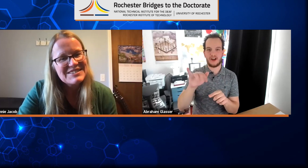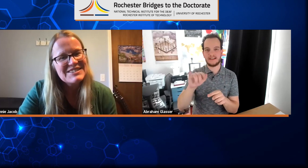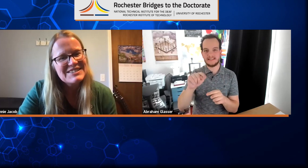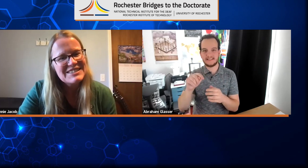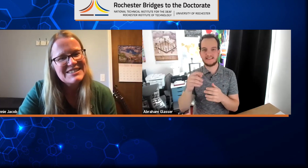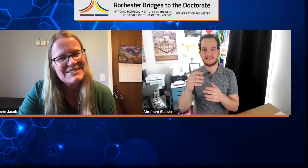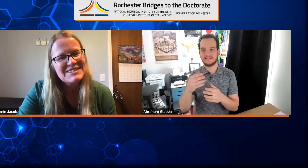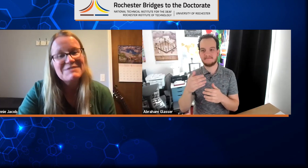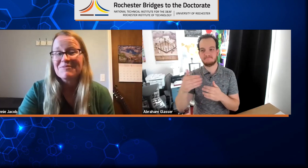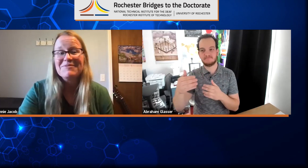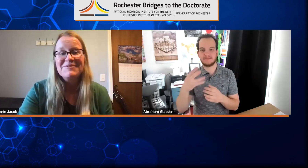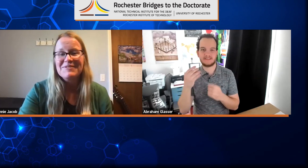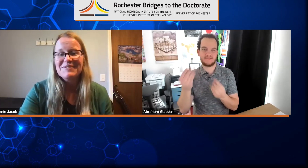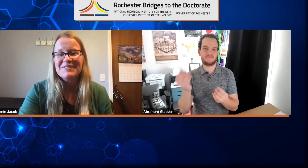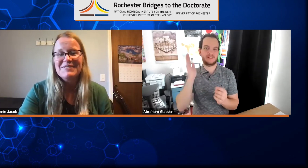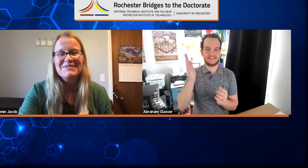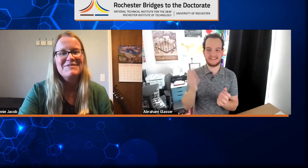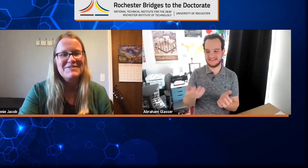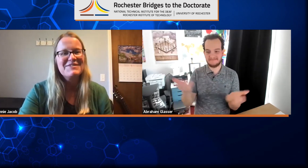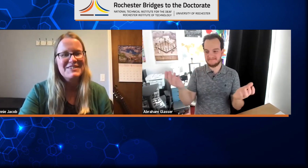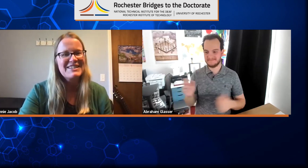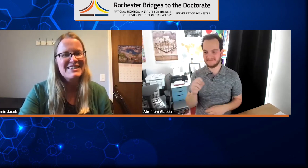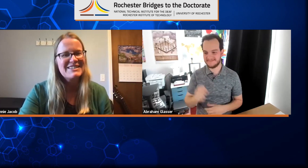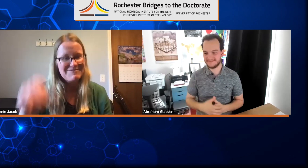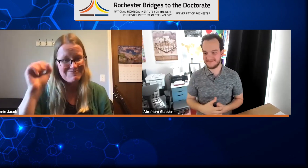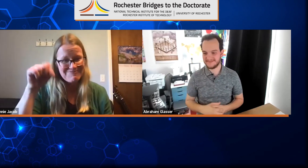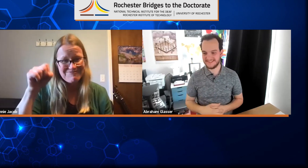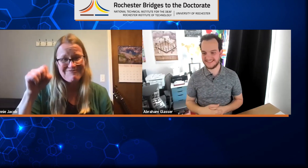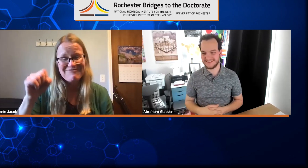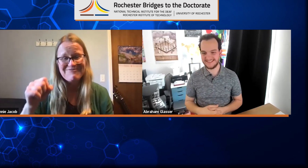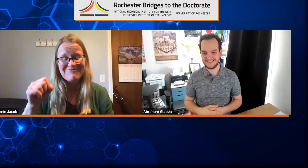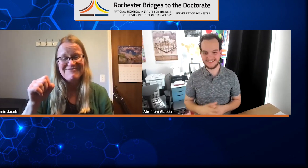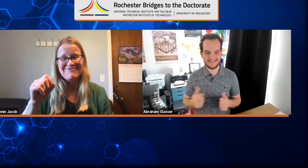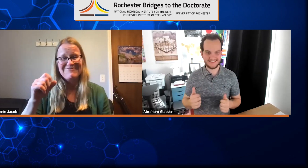I hope that I'll be able to be at RIT to give in-person presentations again soon.